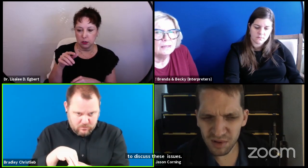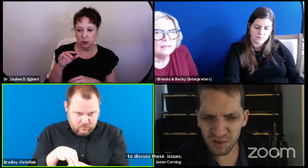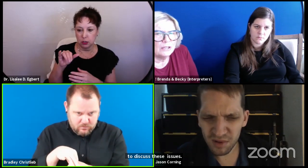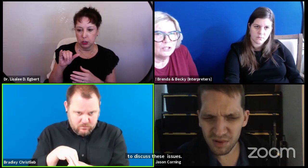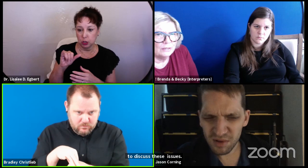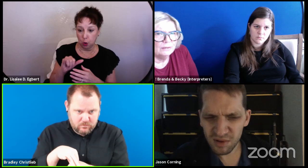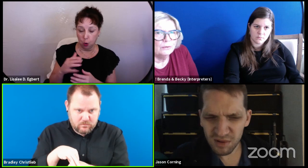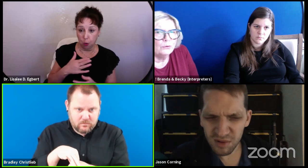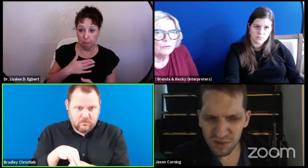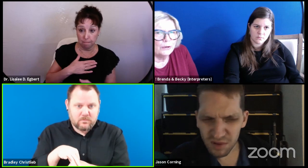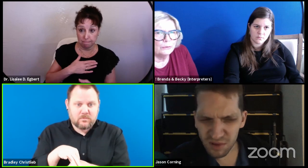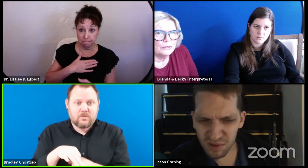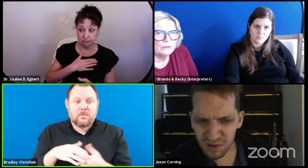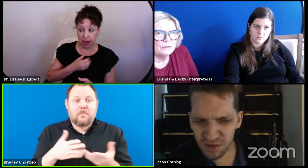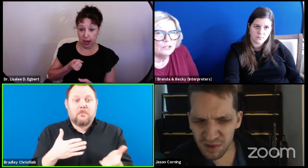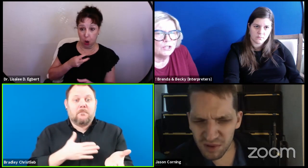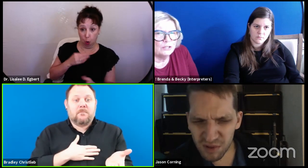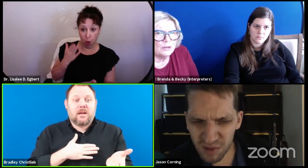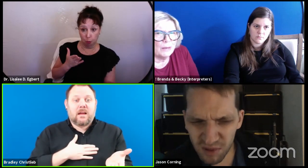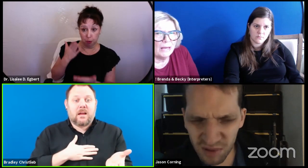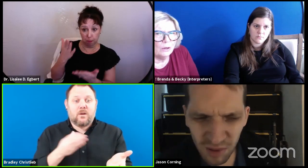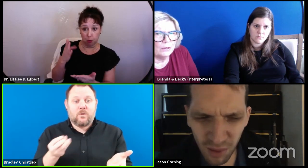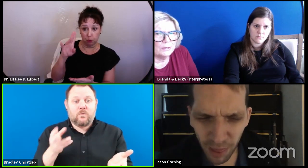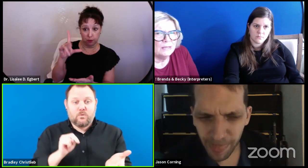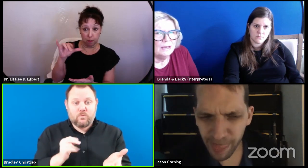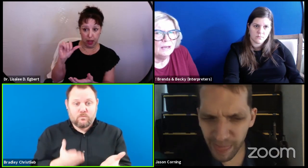session for a vote to change our bylaws.